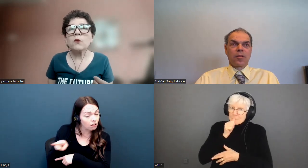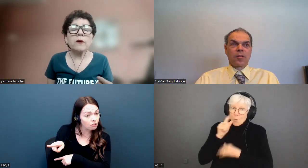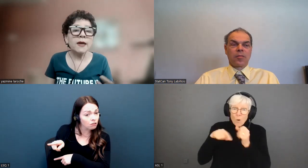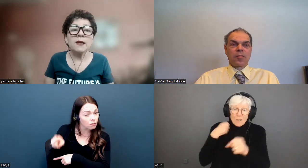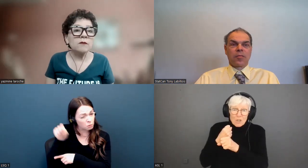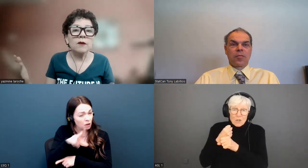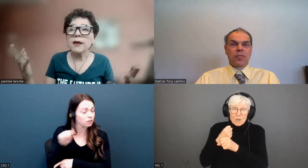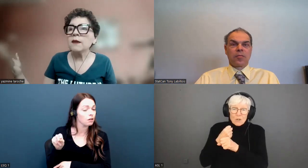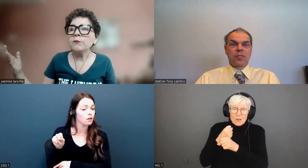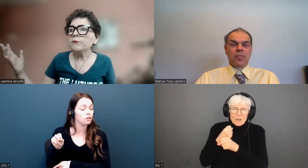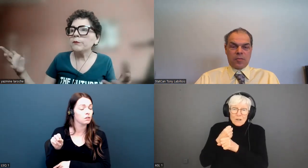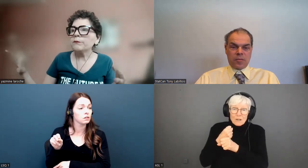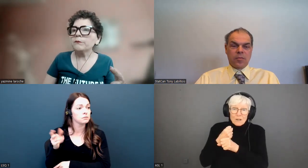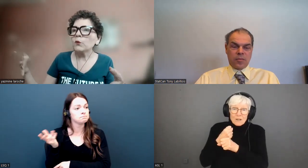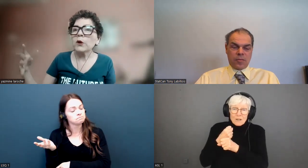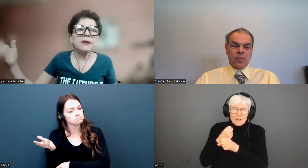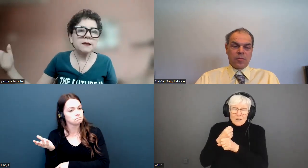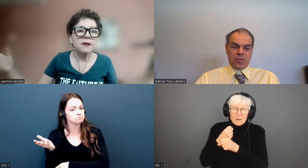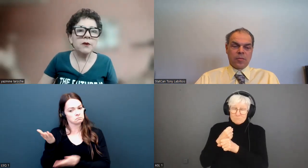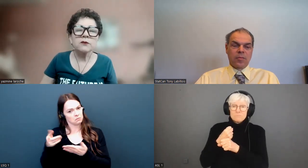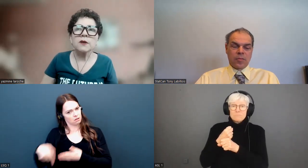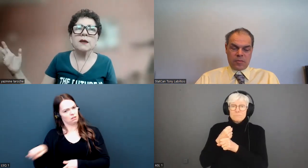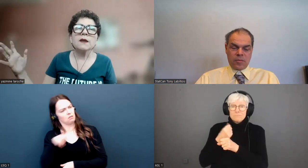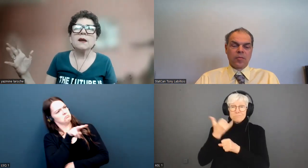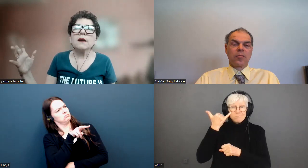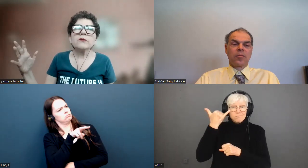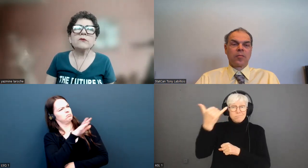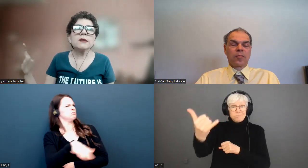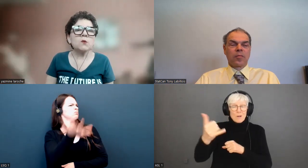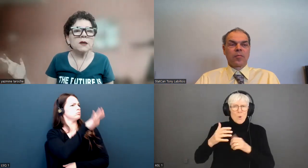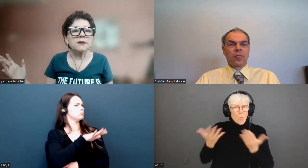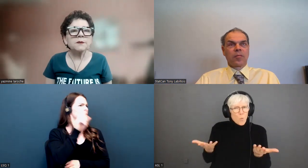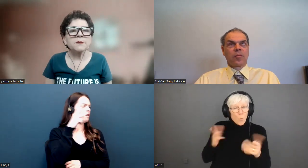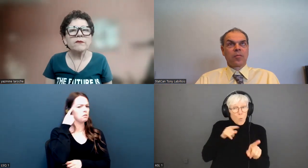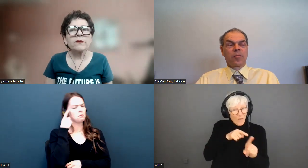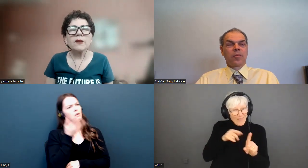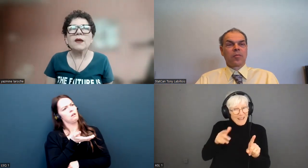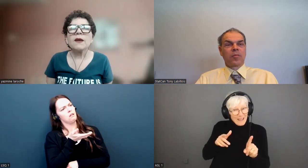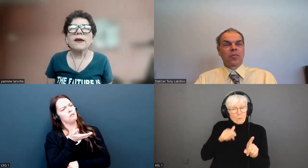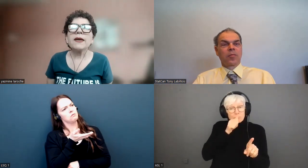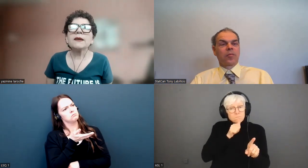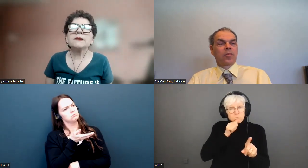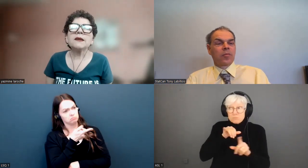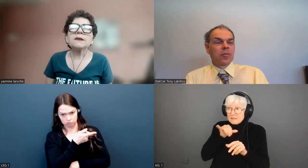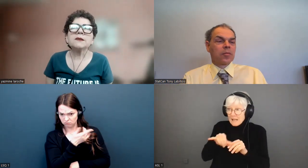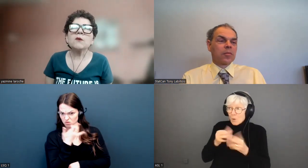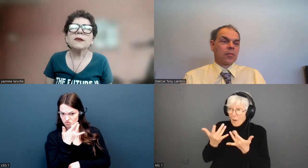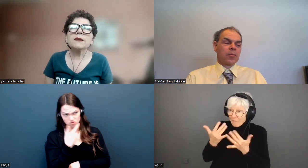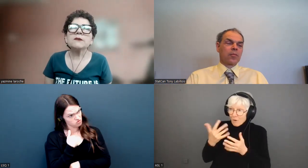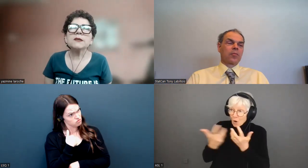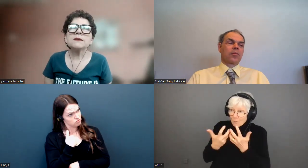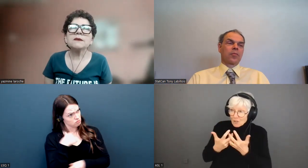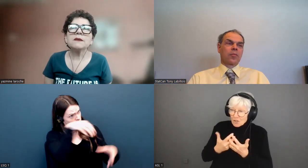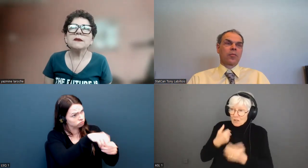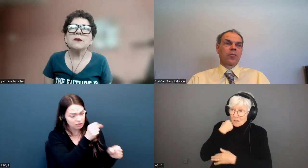or any any workplace that they're entering really wants them and and so I I just you